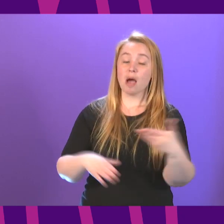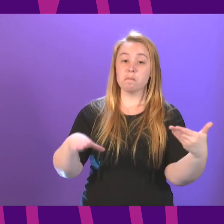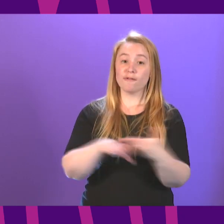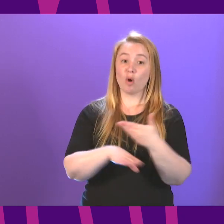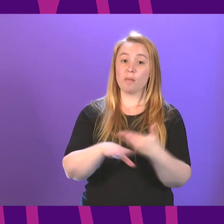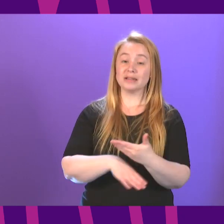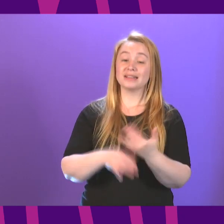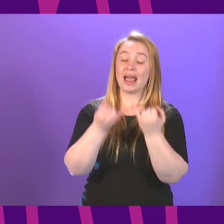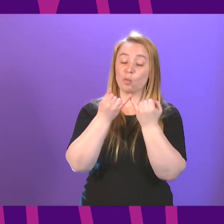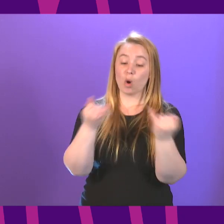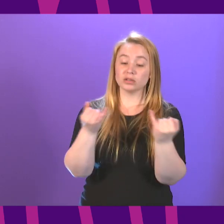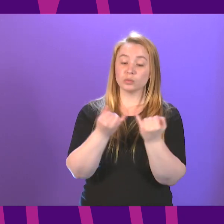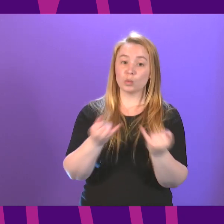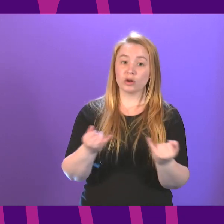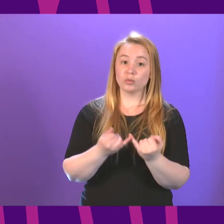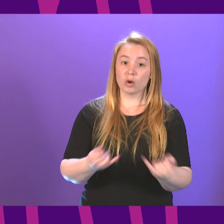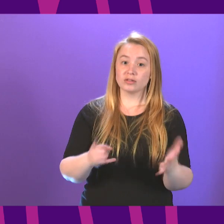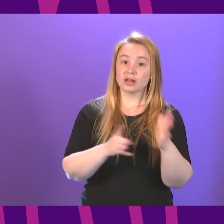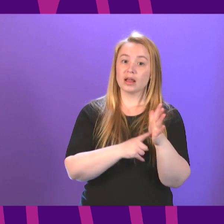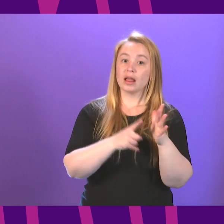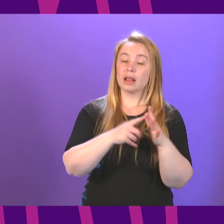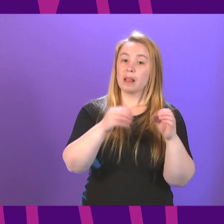The Liberals Democrats have put forward a plan